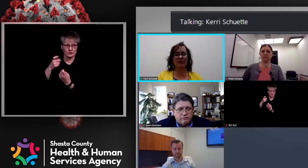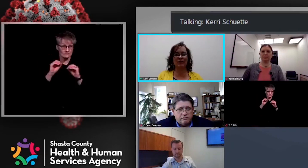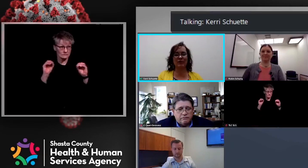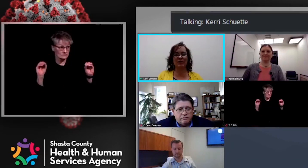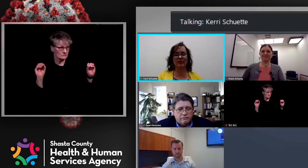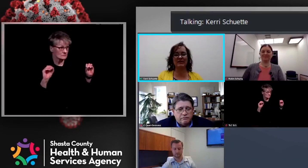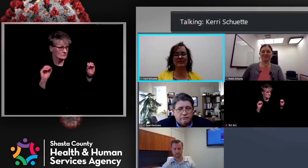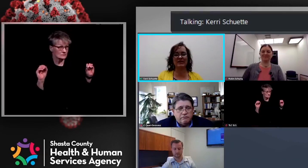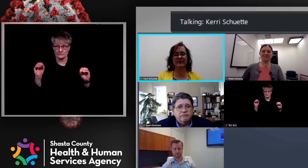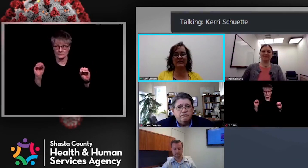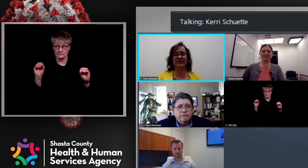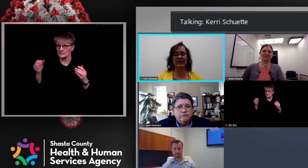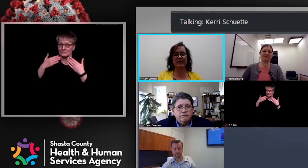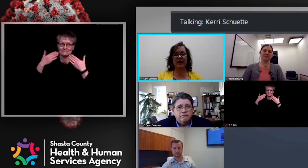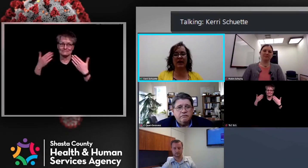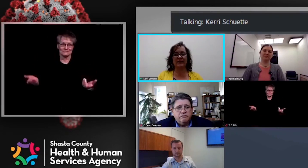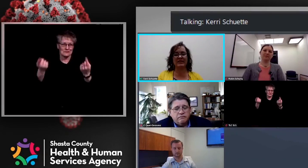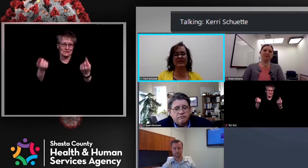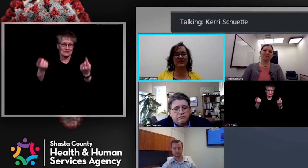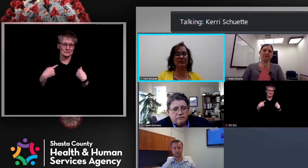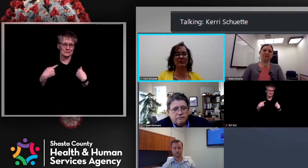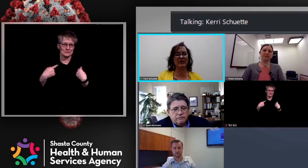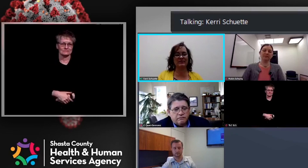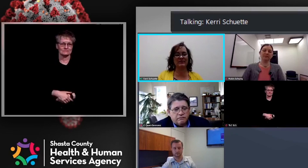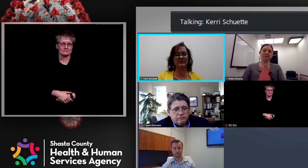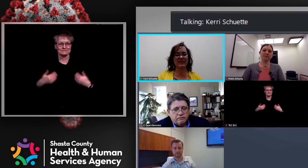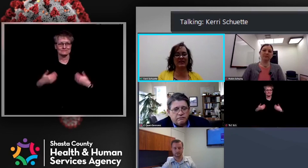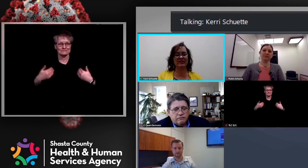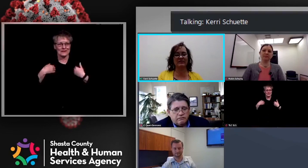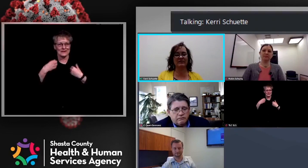everyone for being with us and have a safe and healthy week. Take care.